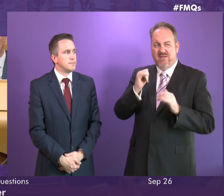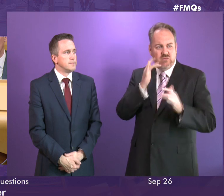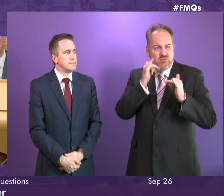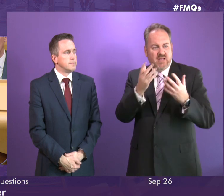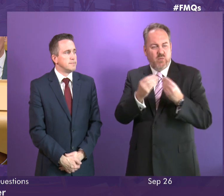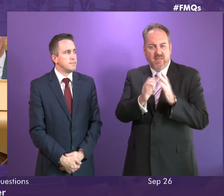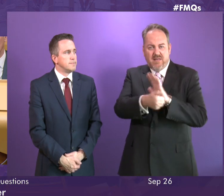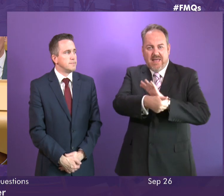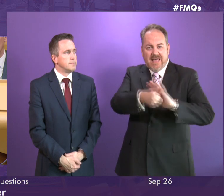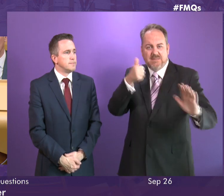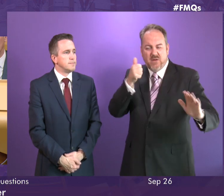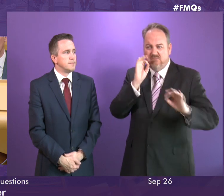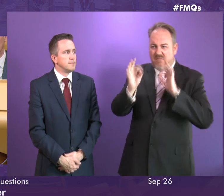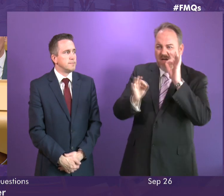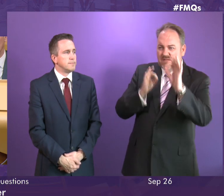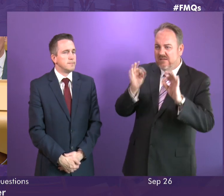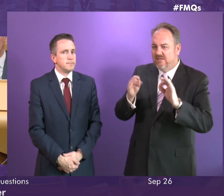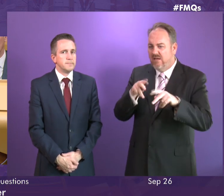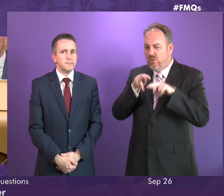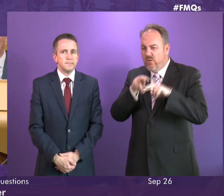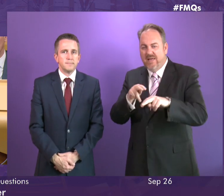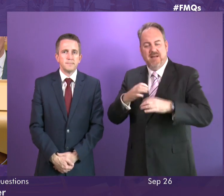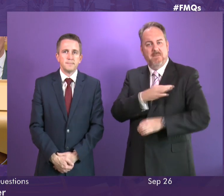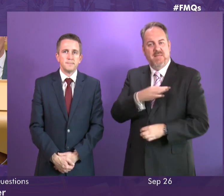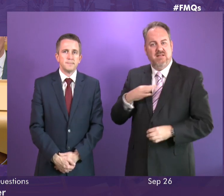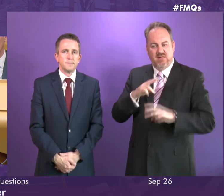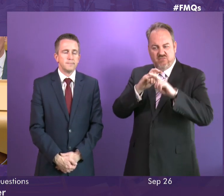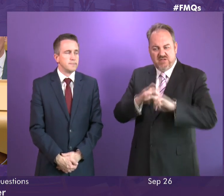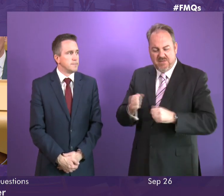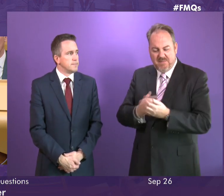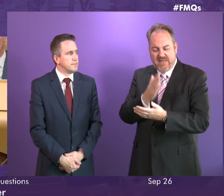to experts, following robust evidence-based research and always focusing on what is in